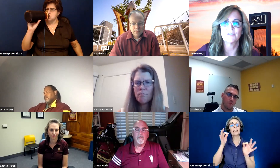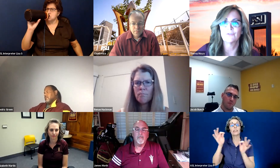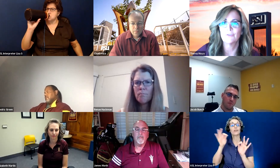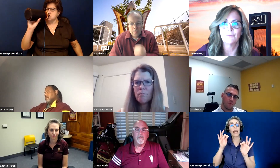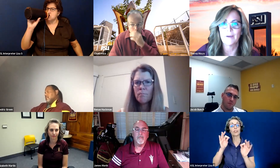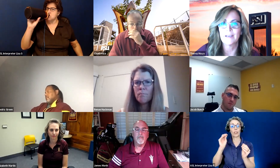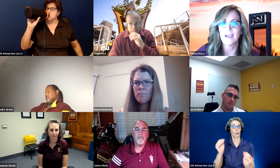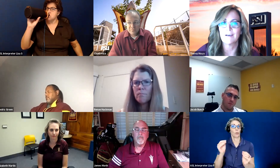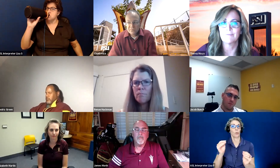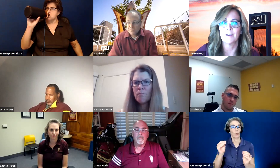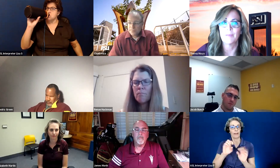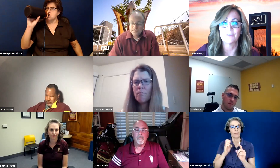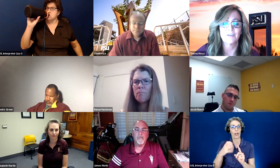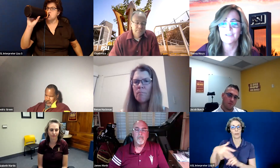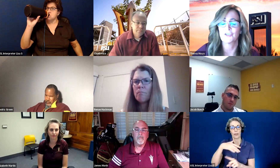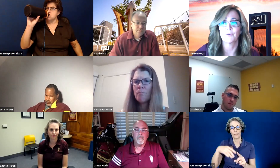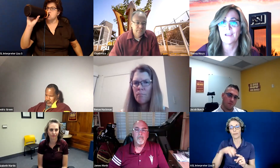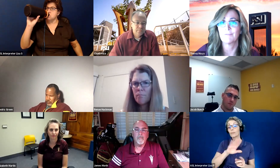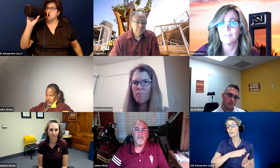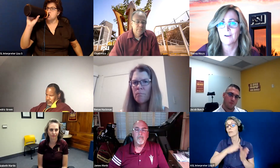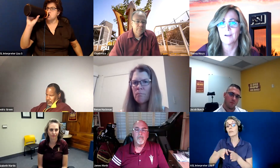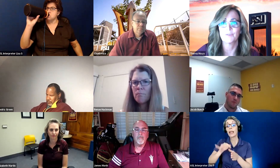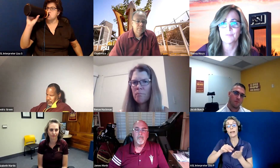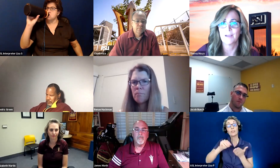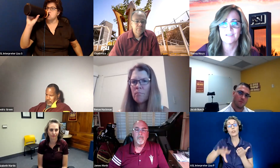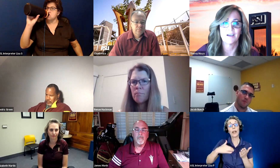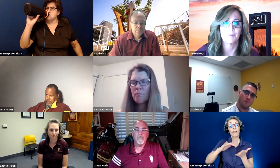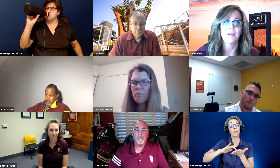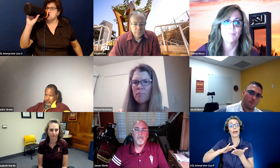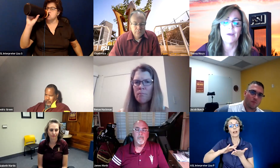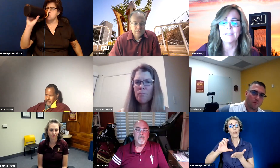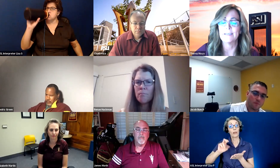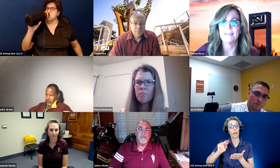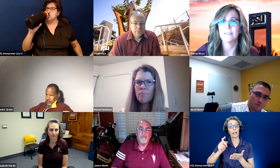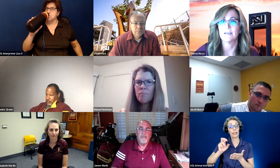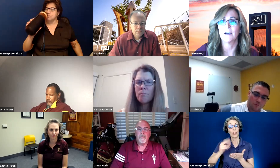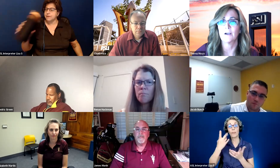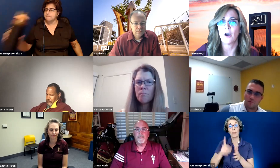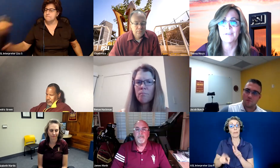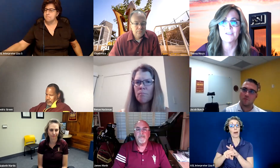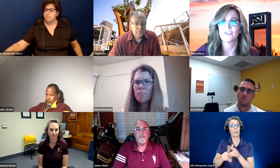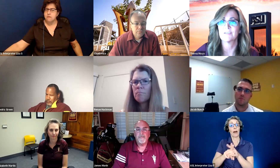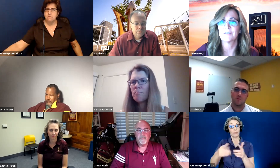A student who might have a medical condition where they have flare ups from time to time might need accommodations